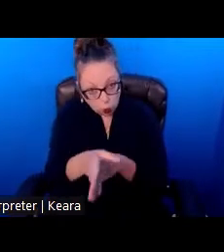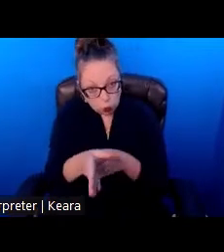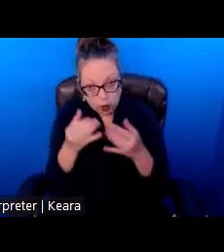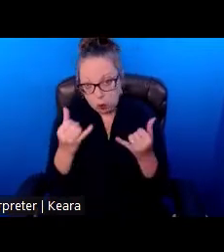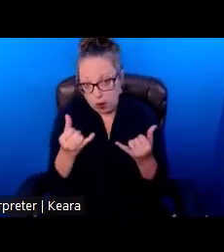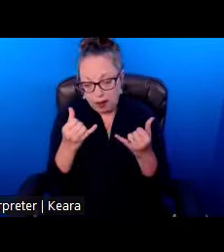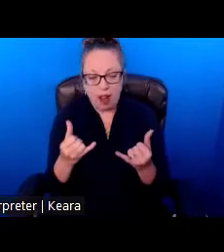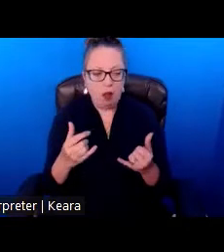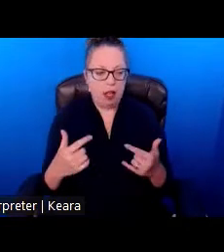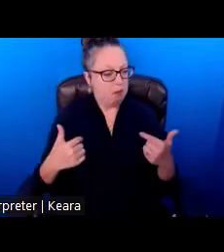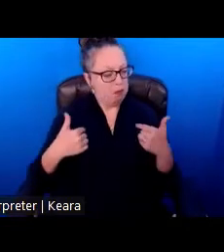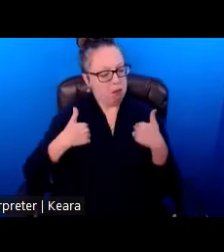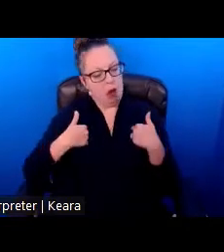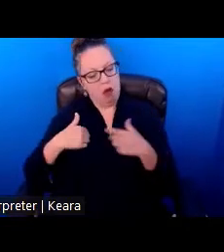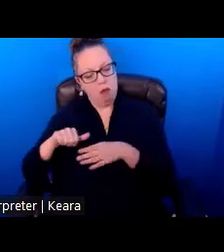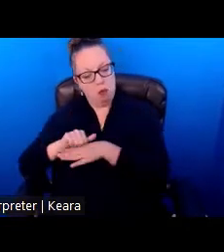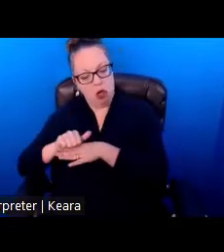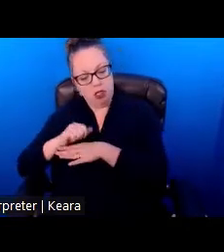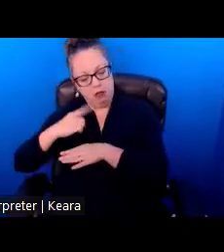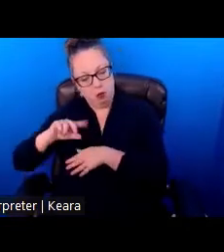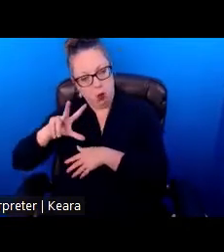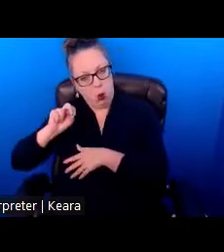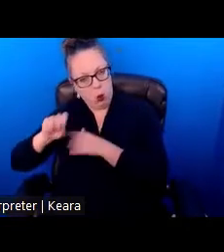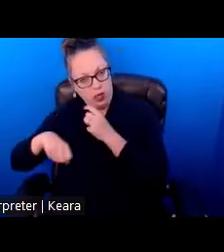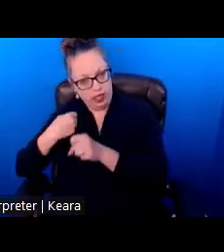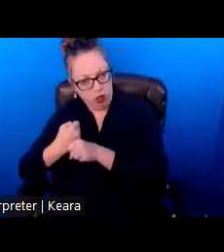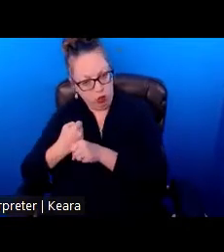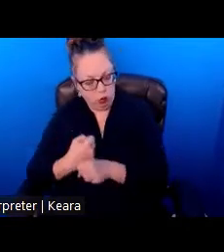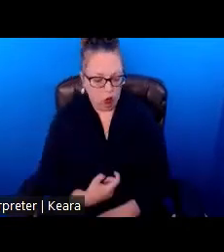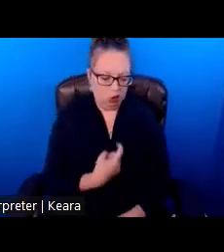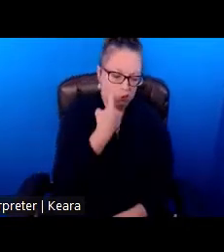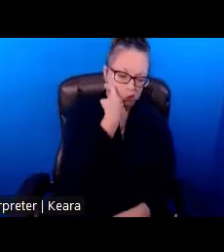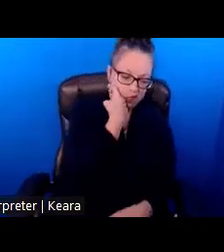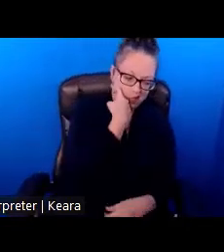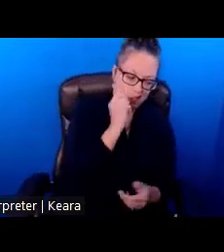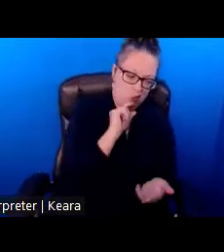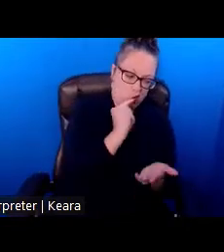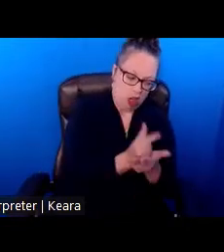have been practicing for 30 years” or “After recently graduating…”).